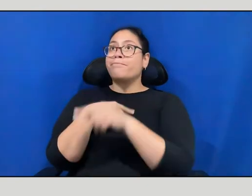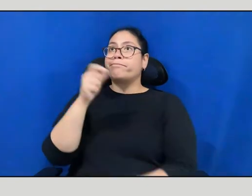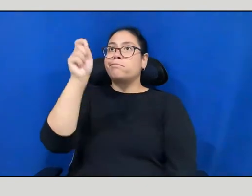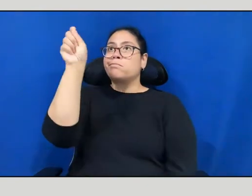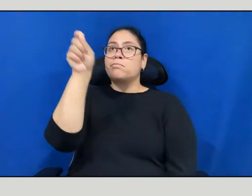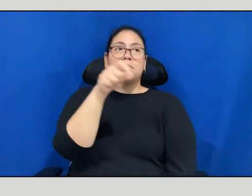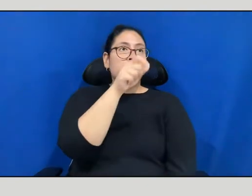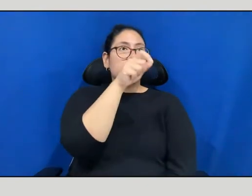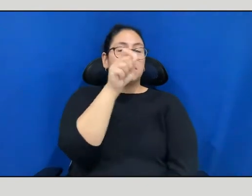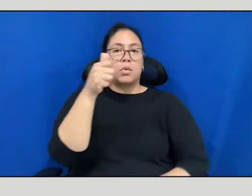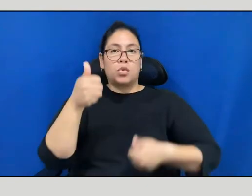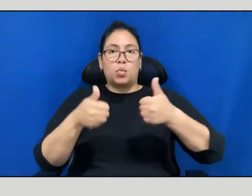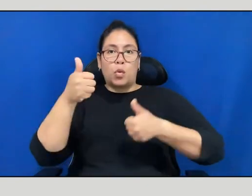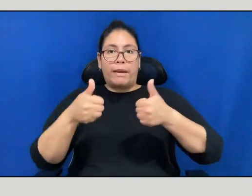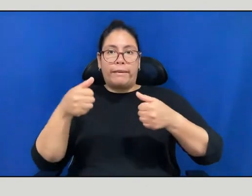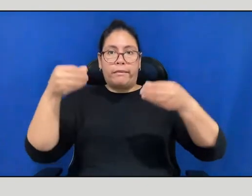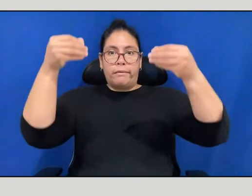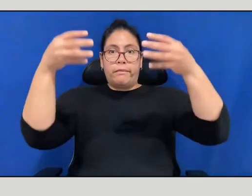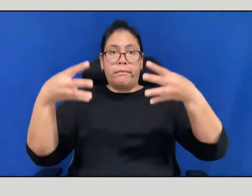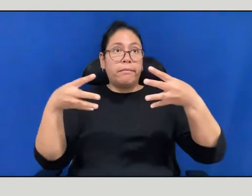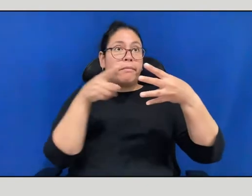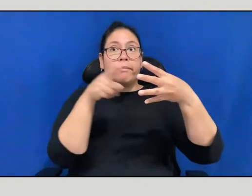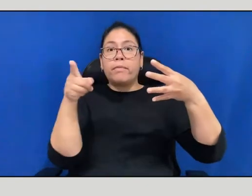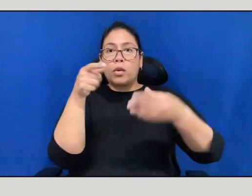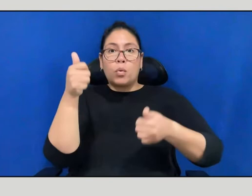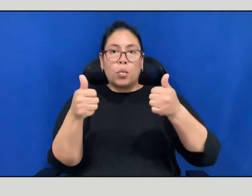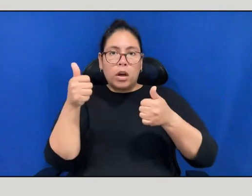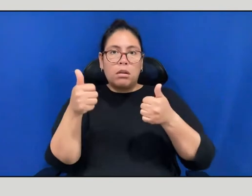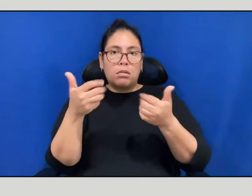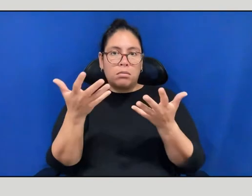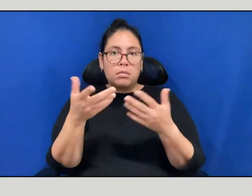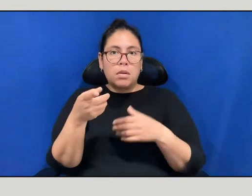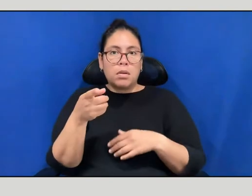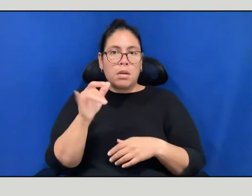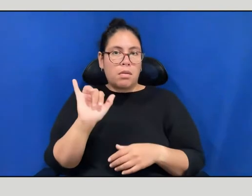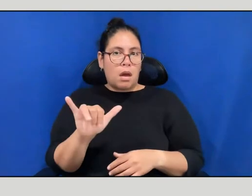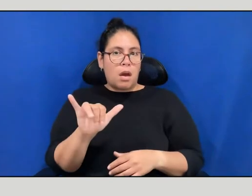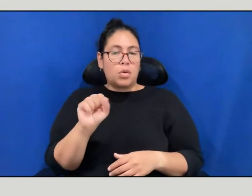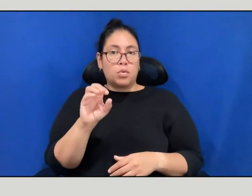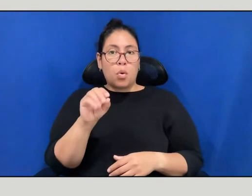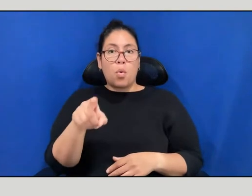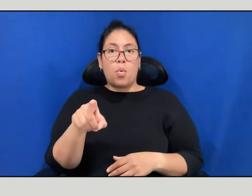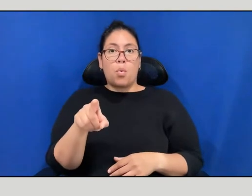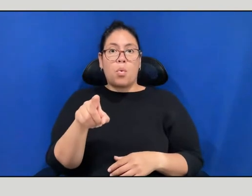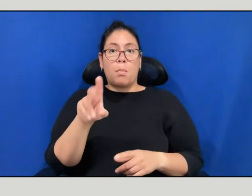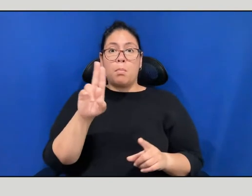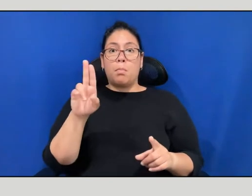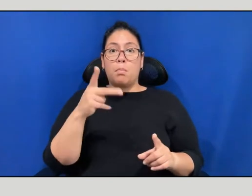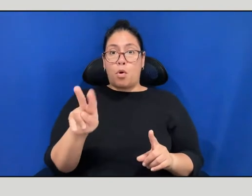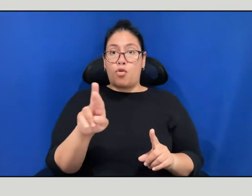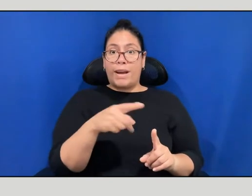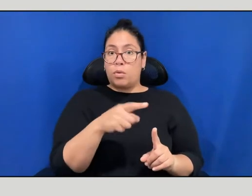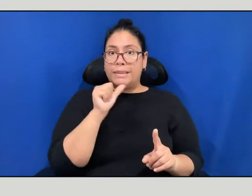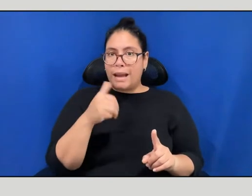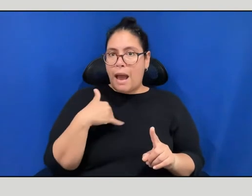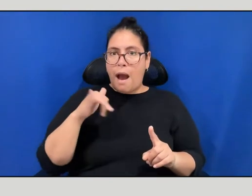That is what dominates in the United States, et cetera. So in Puerto Rico, we didn't have that racial training to answer those questions,